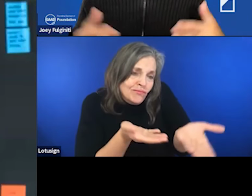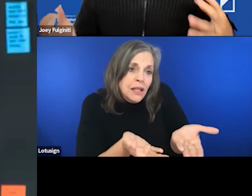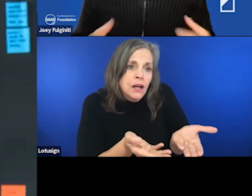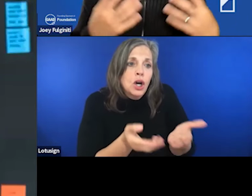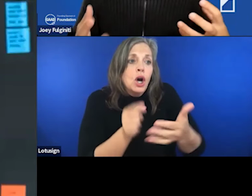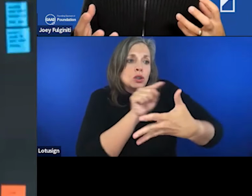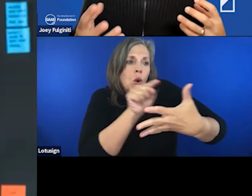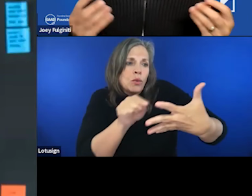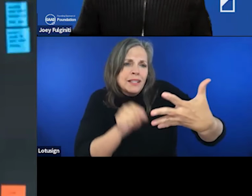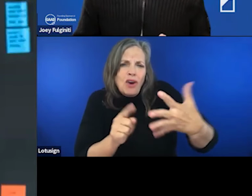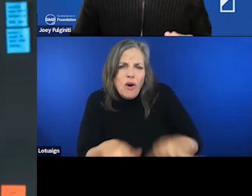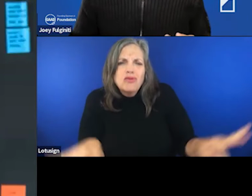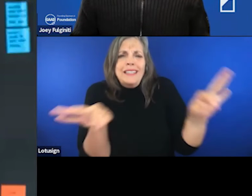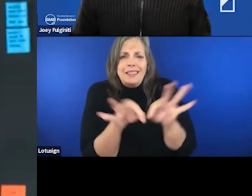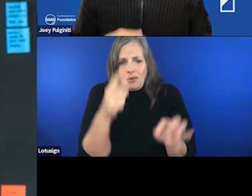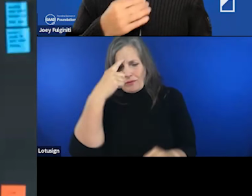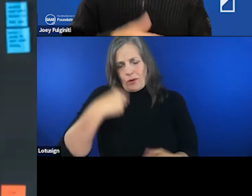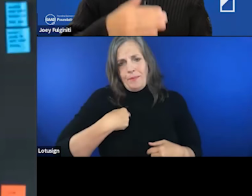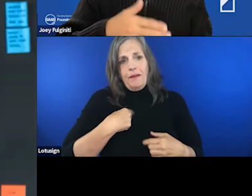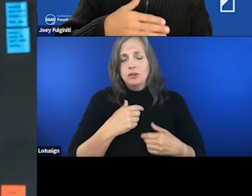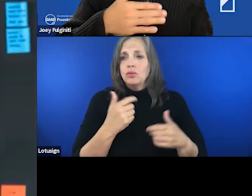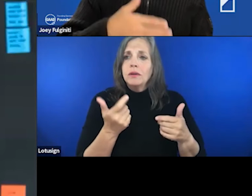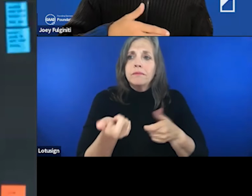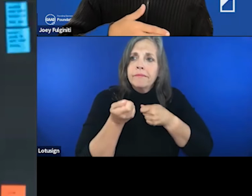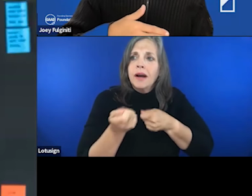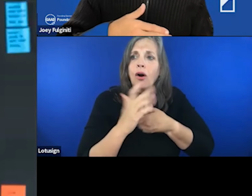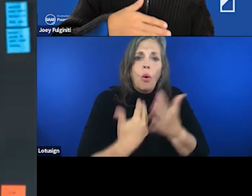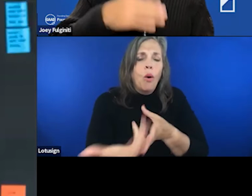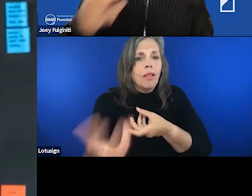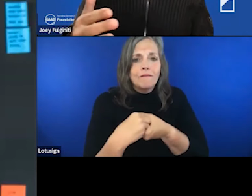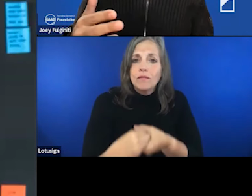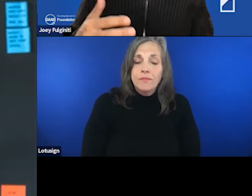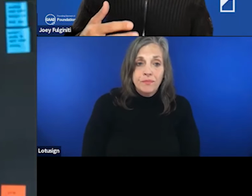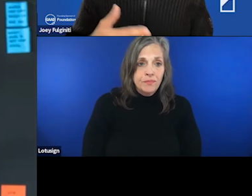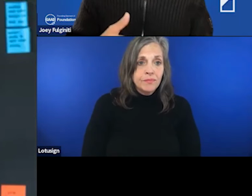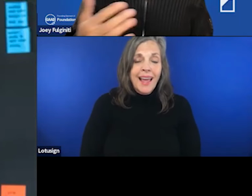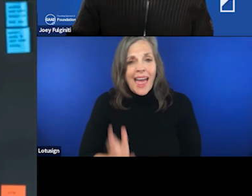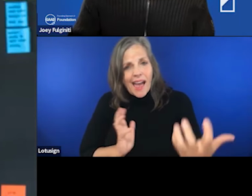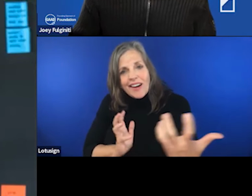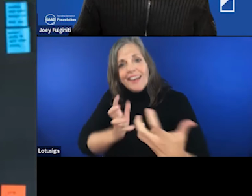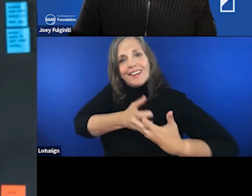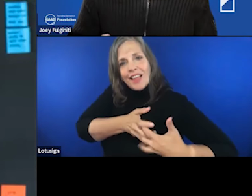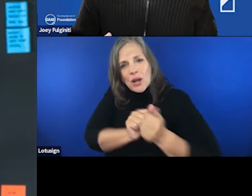everyone to get on board with if I can align with everyone's passions I think I'm more successful